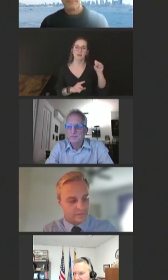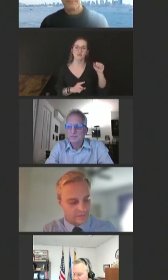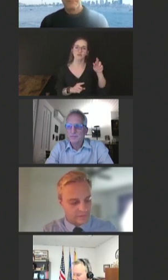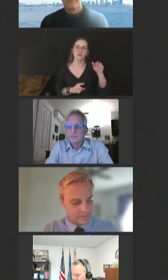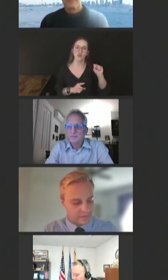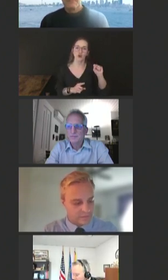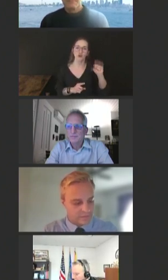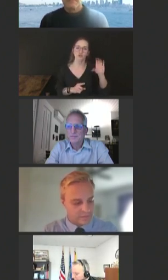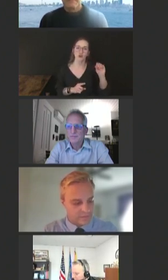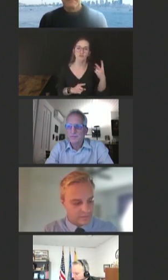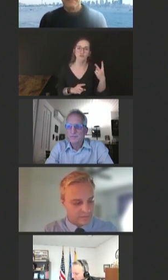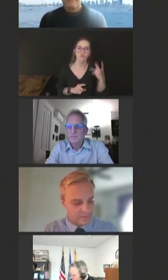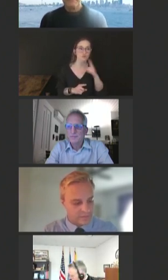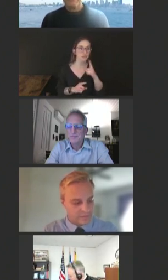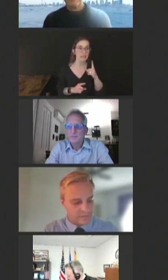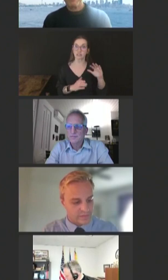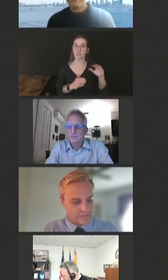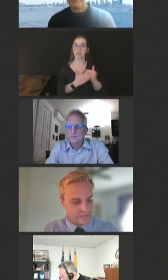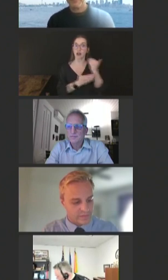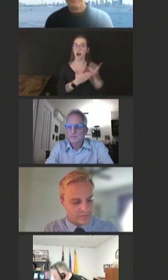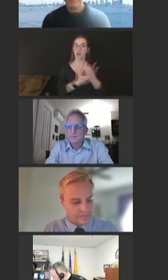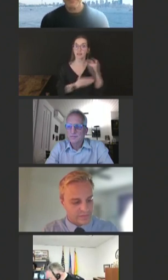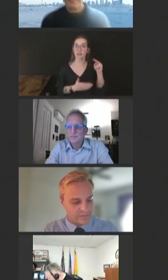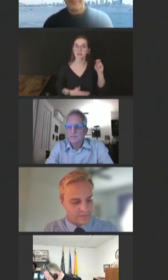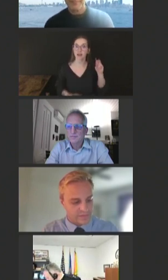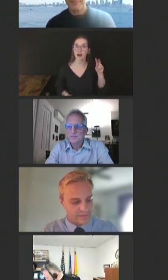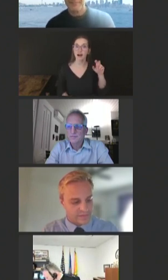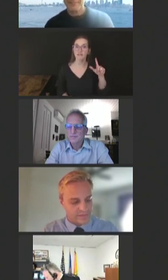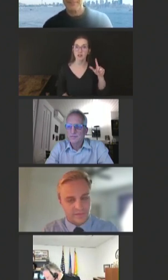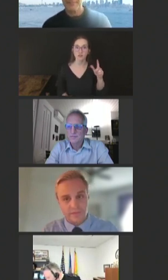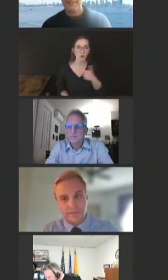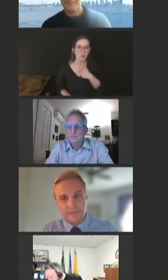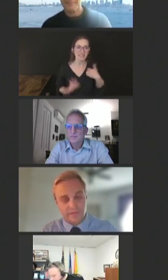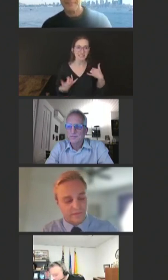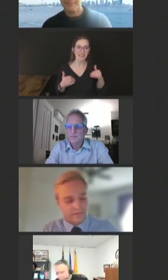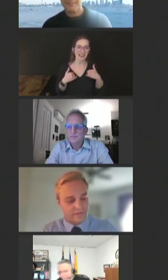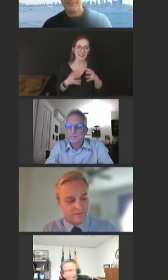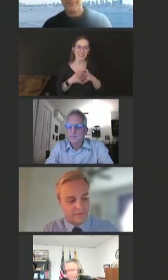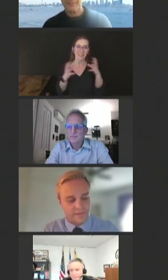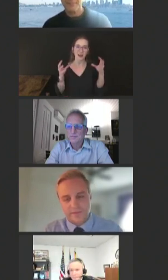so this is a very important question, and we definitely need a whole lot more data over